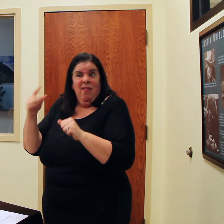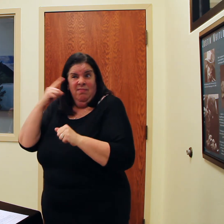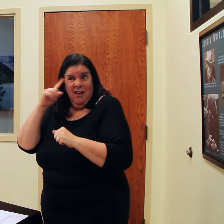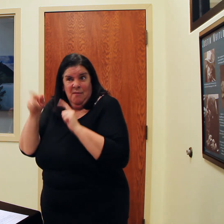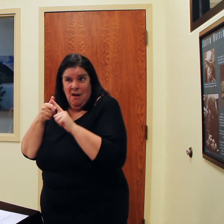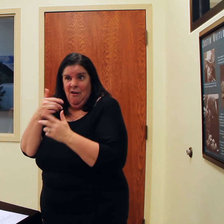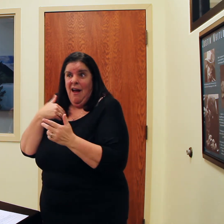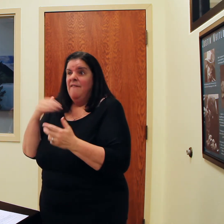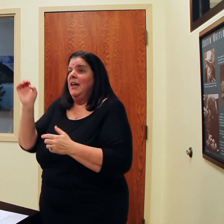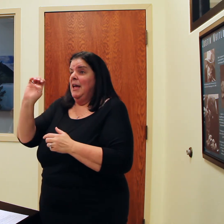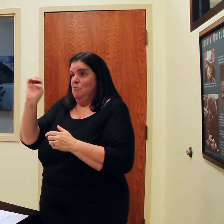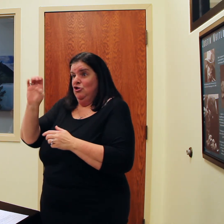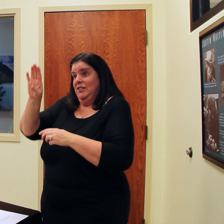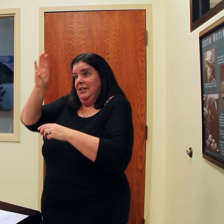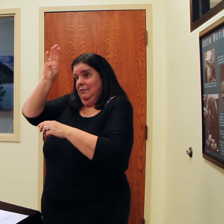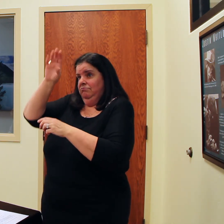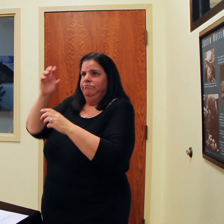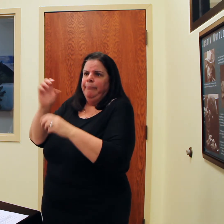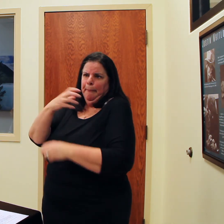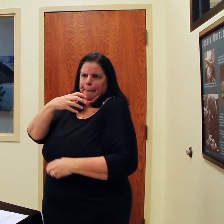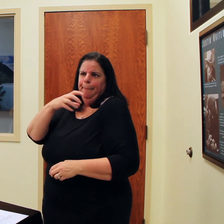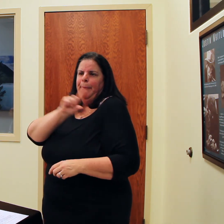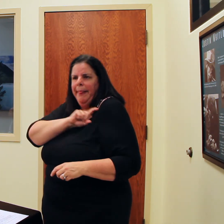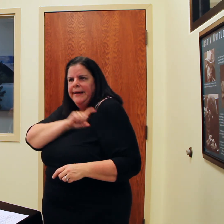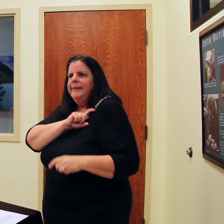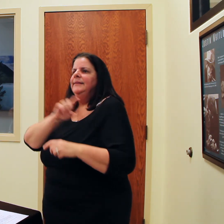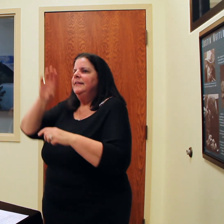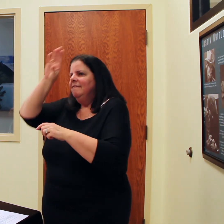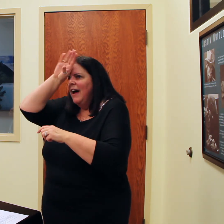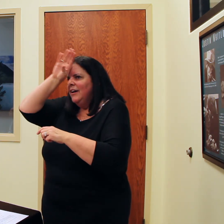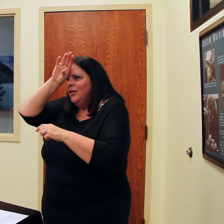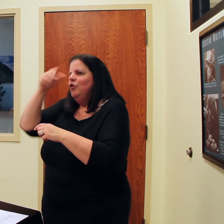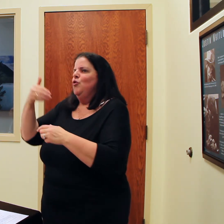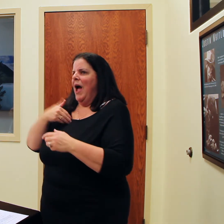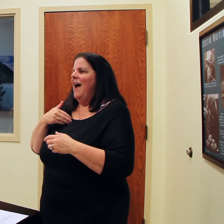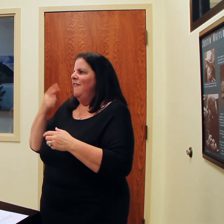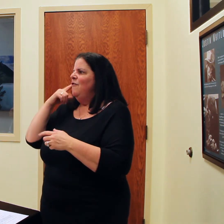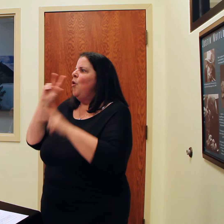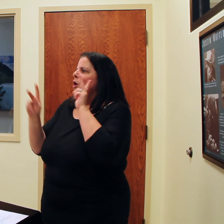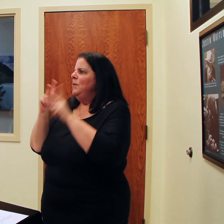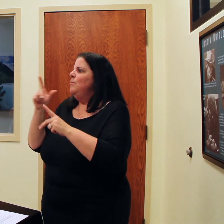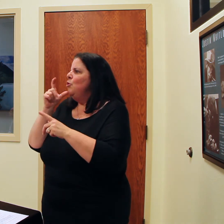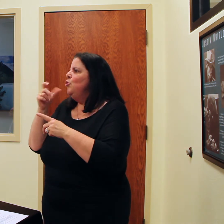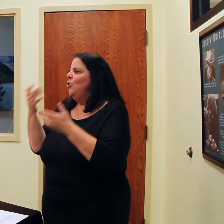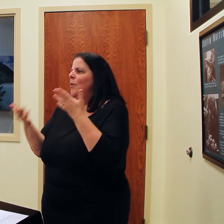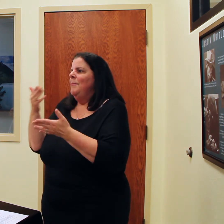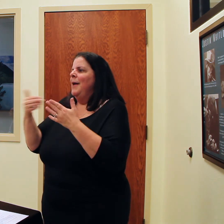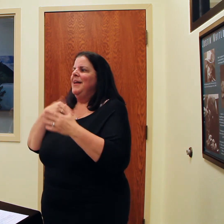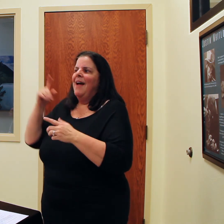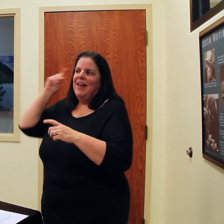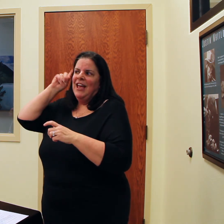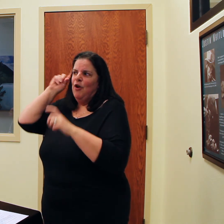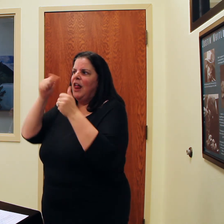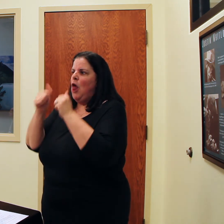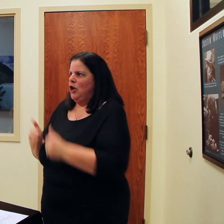having emergency responders have one of these on hand for the person you might be encountering that has a hearing loss. Thank you.